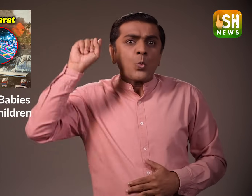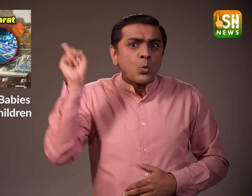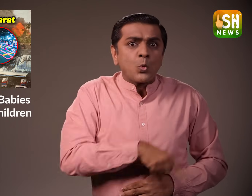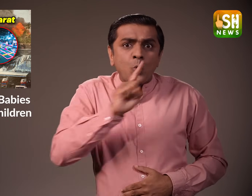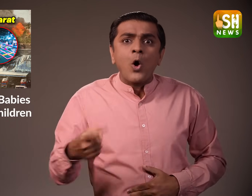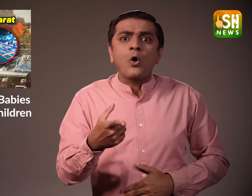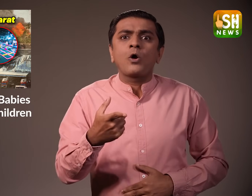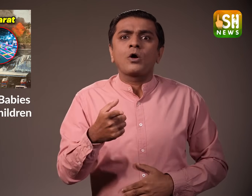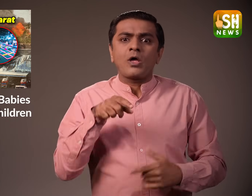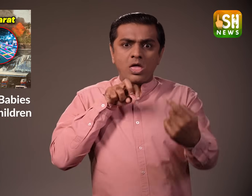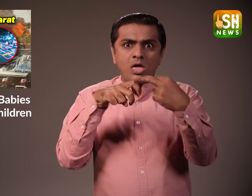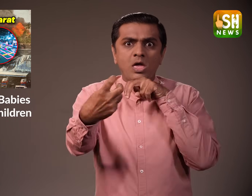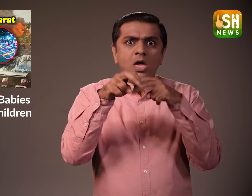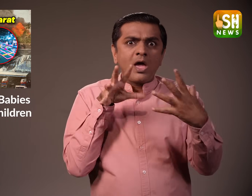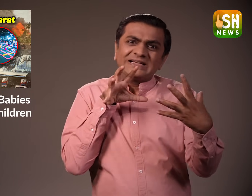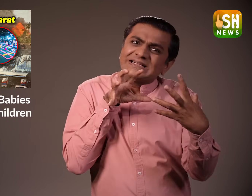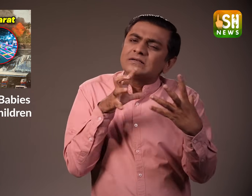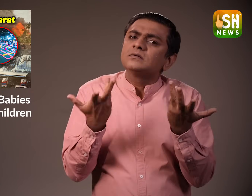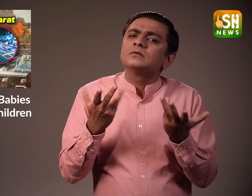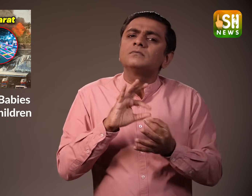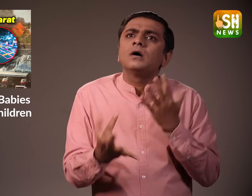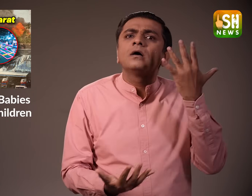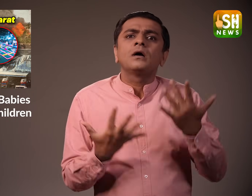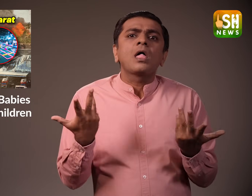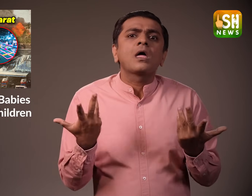This is a clear violation and people got stuck inside.